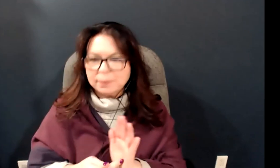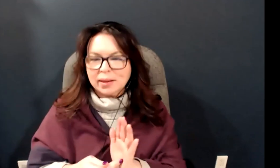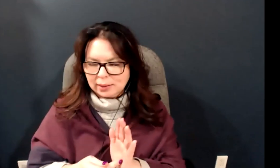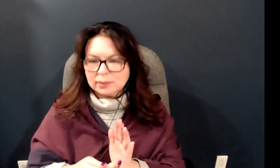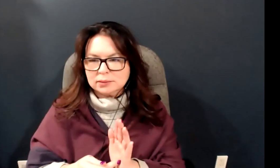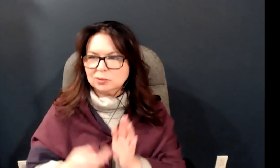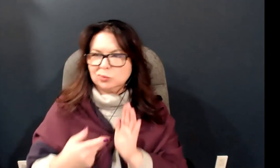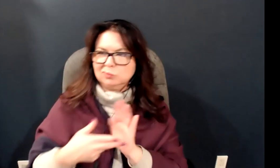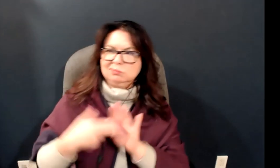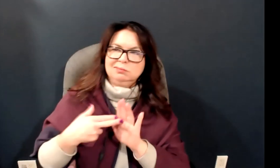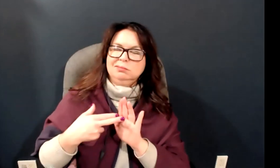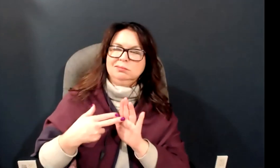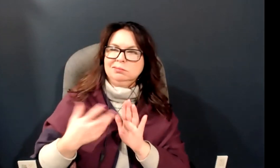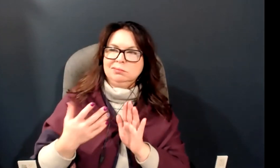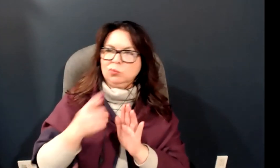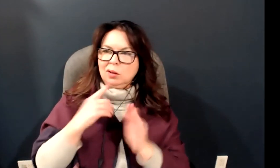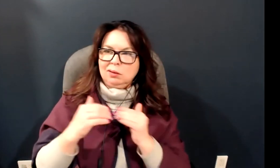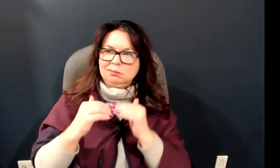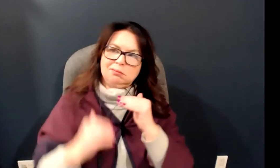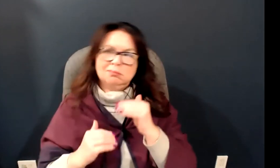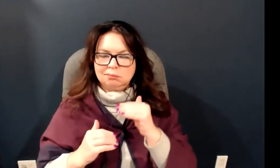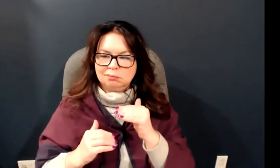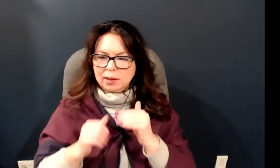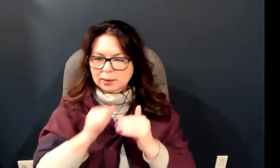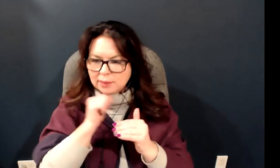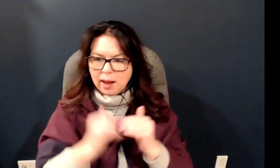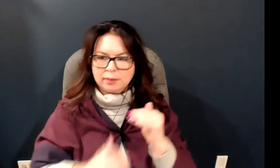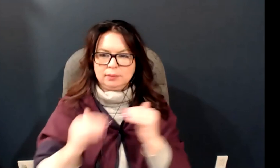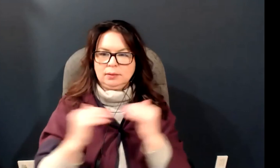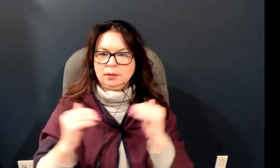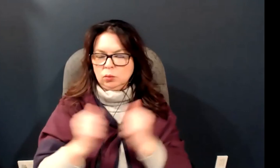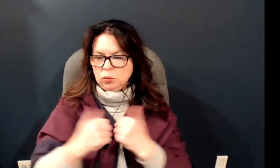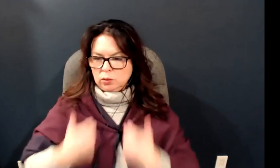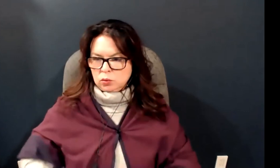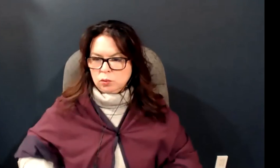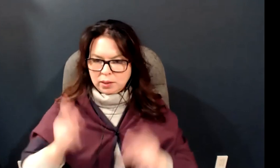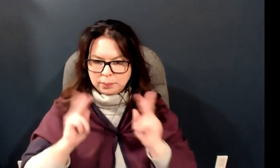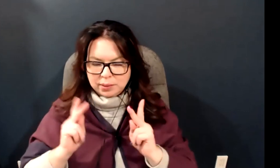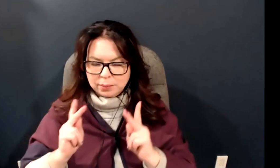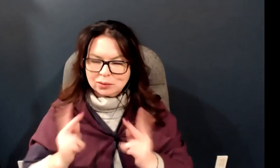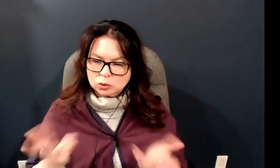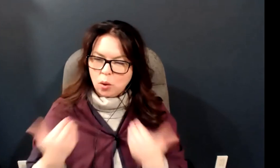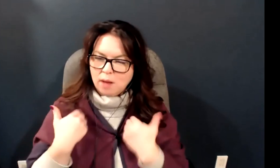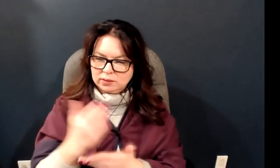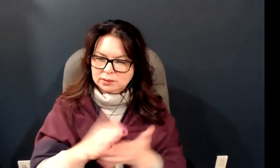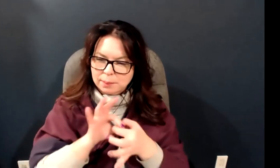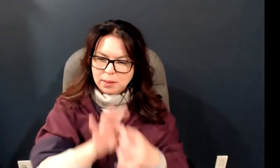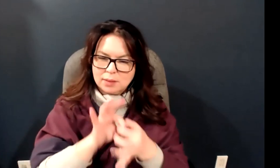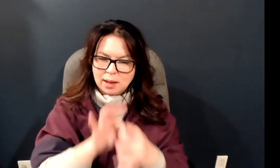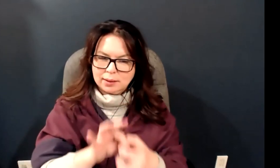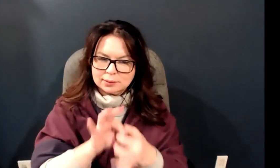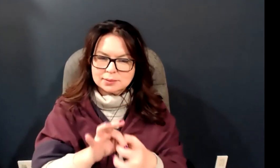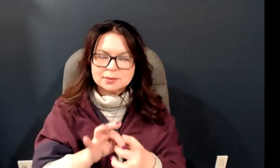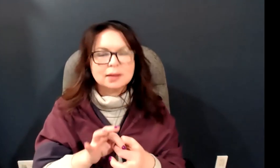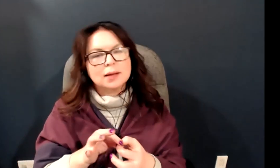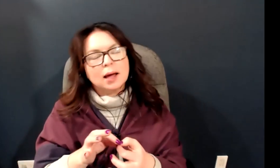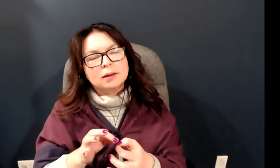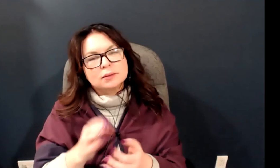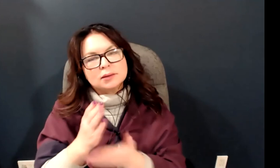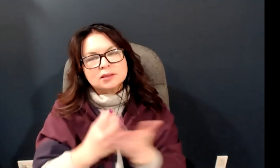[Dr. Vendryes] Well, from what I, what I remember, it was because of the Wagner Costigan